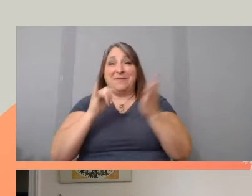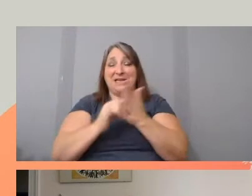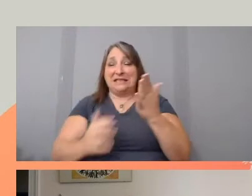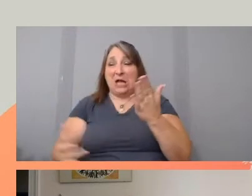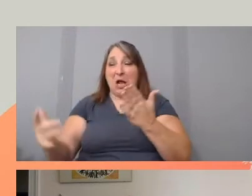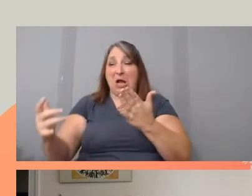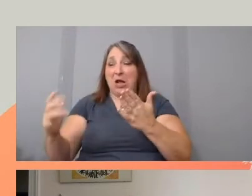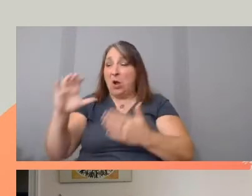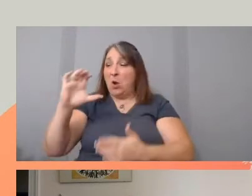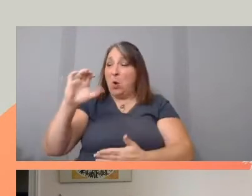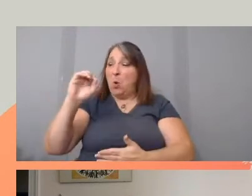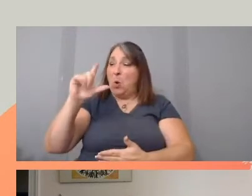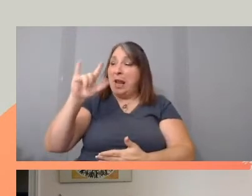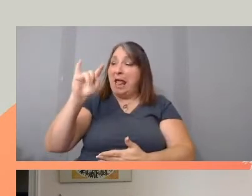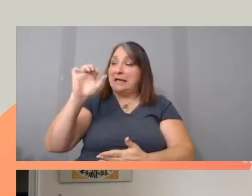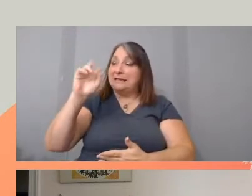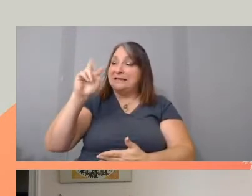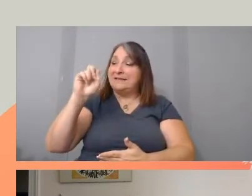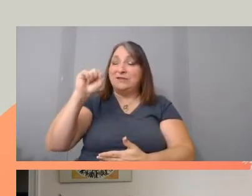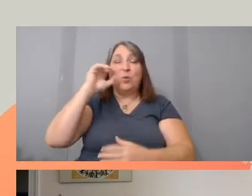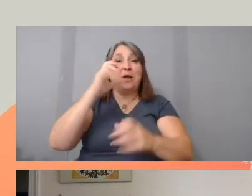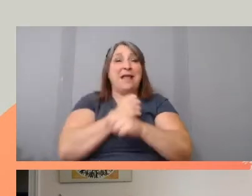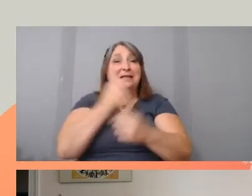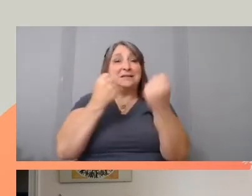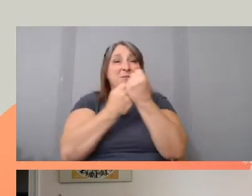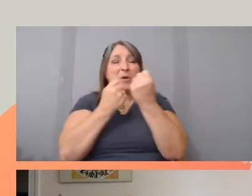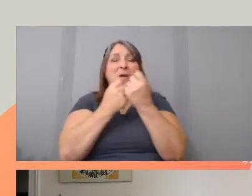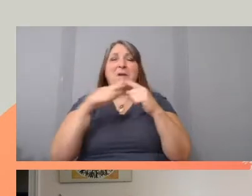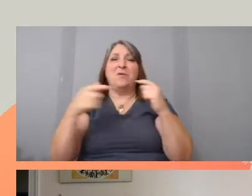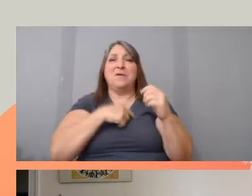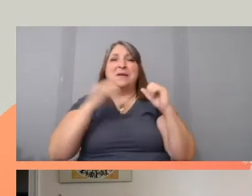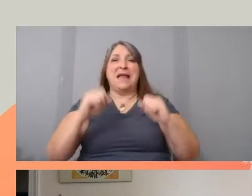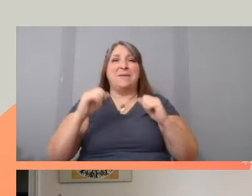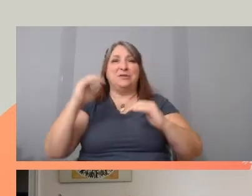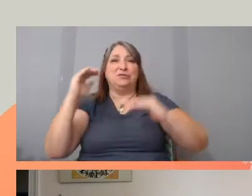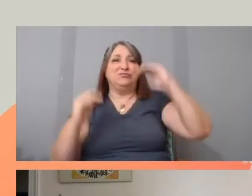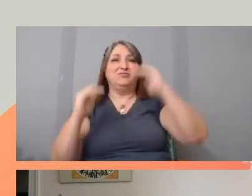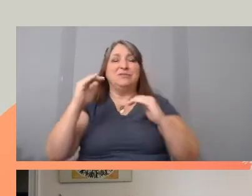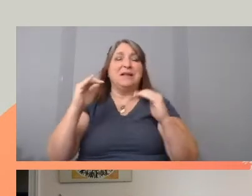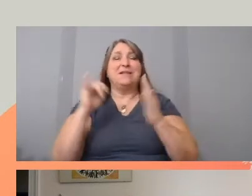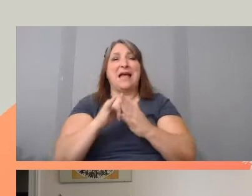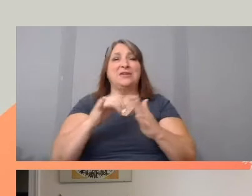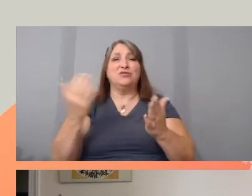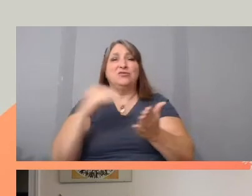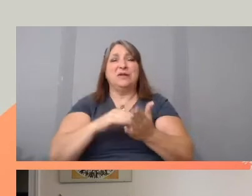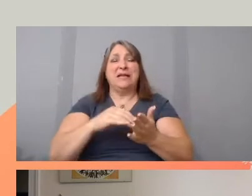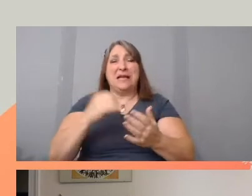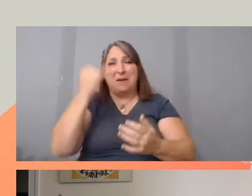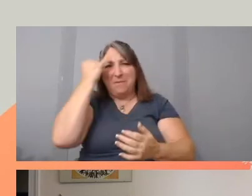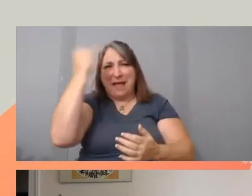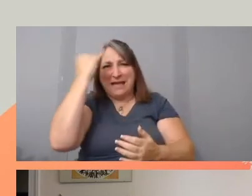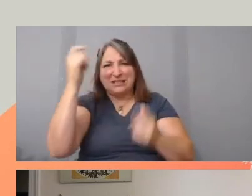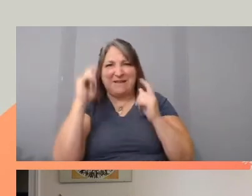but we've been able to leverage that to kind of reimagine and fast tracks and things that really needed to